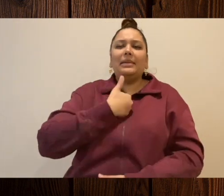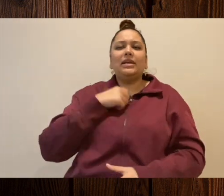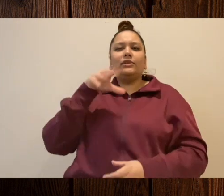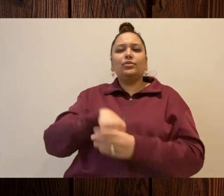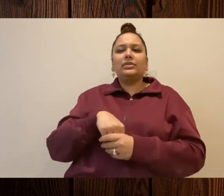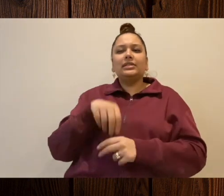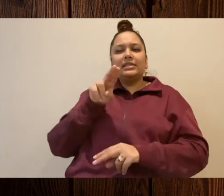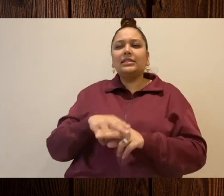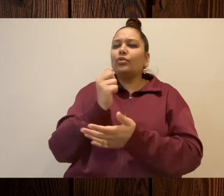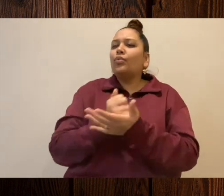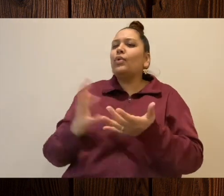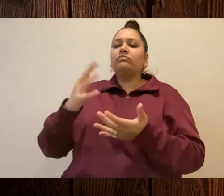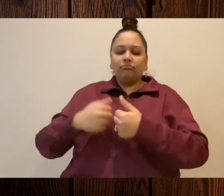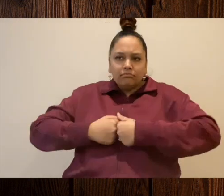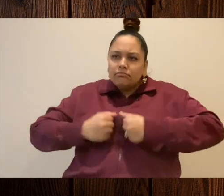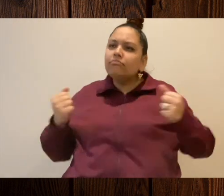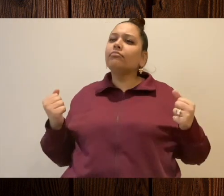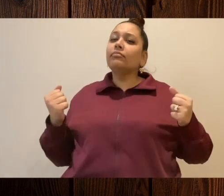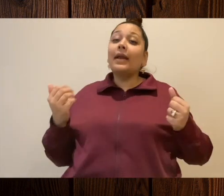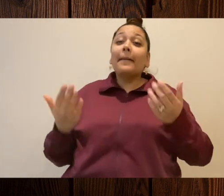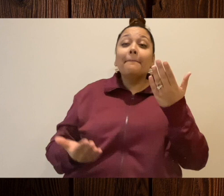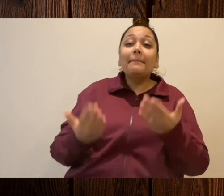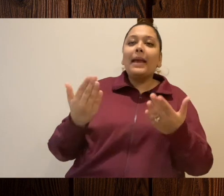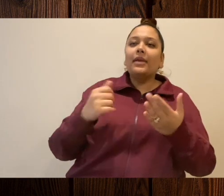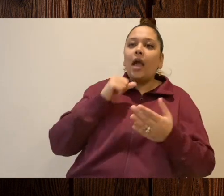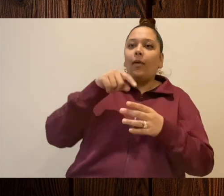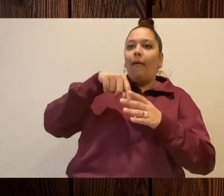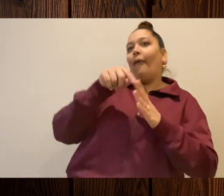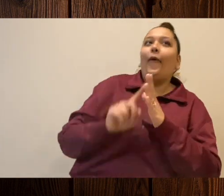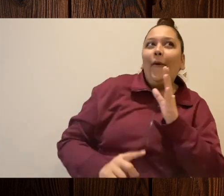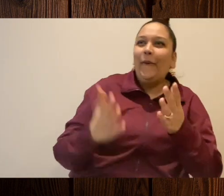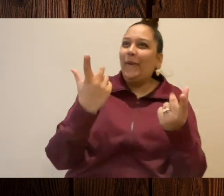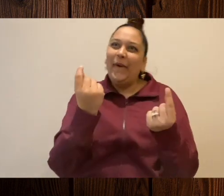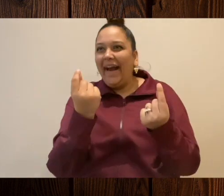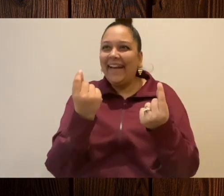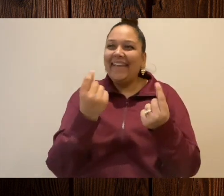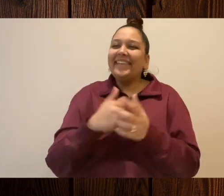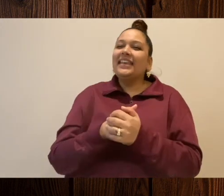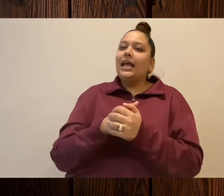and all of the colours - and colours as in people - but also